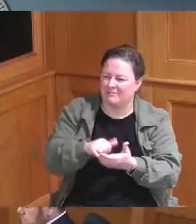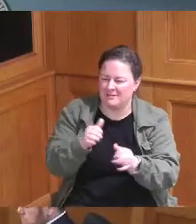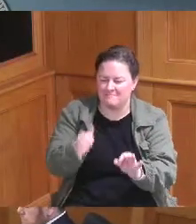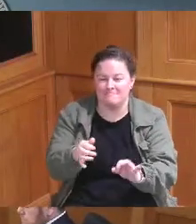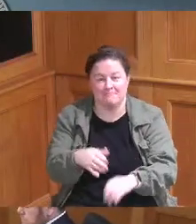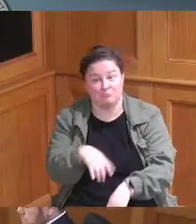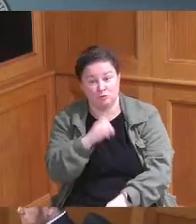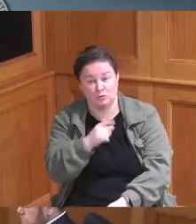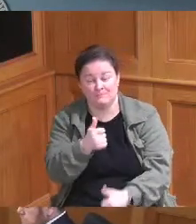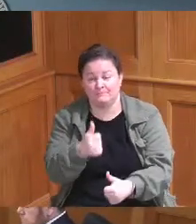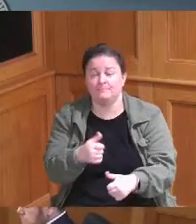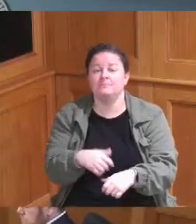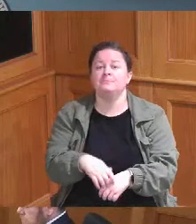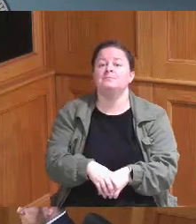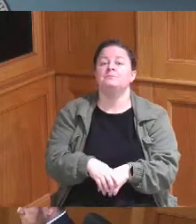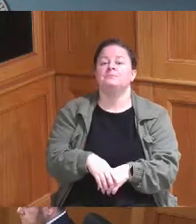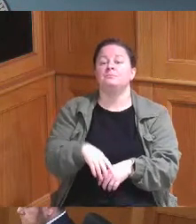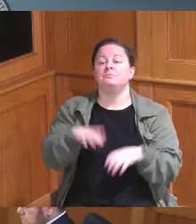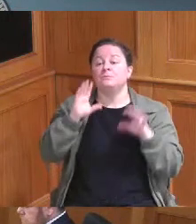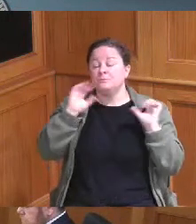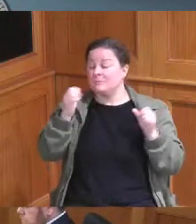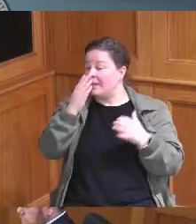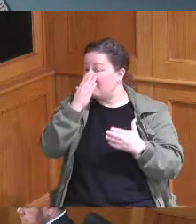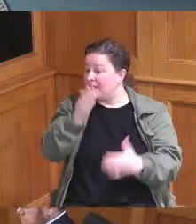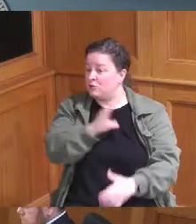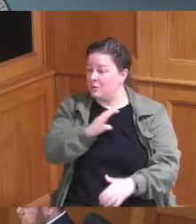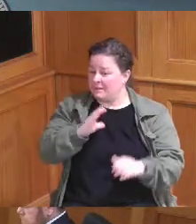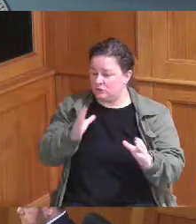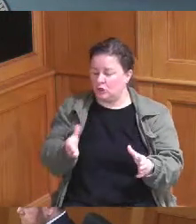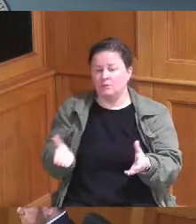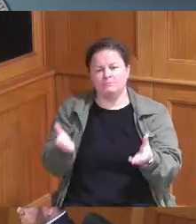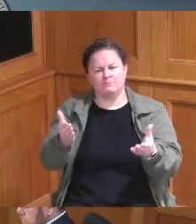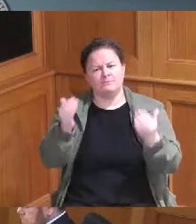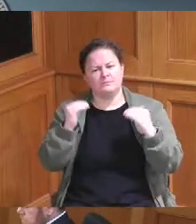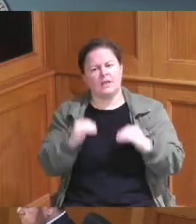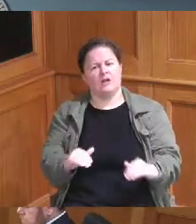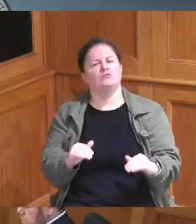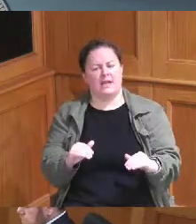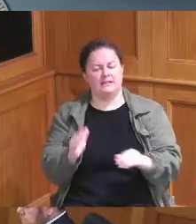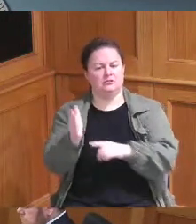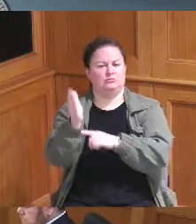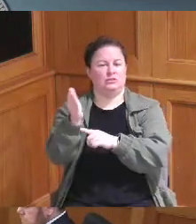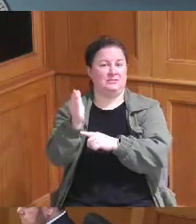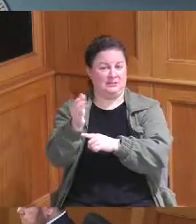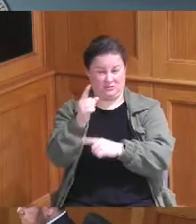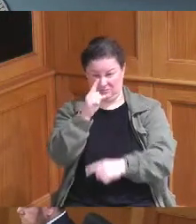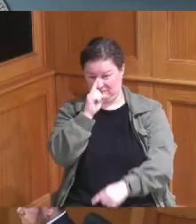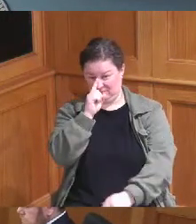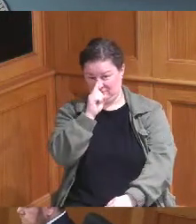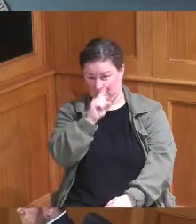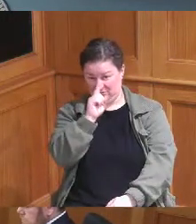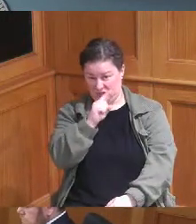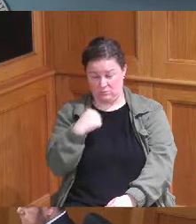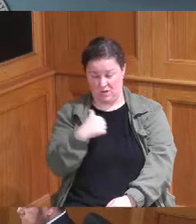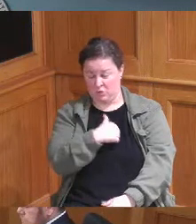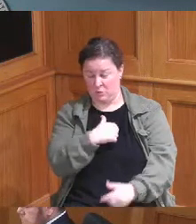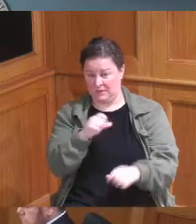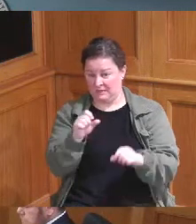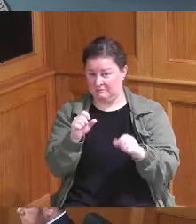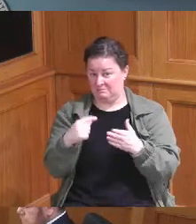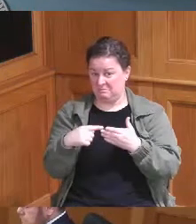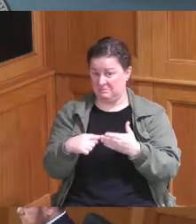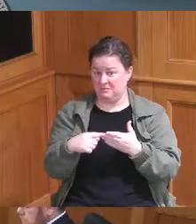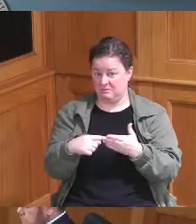Kesterman in our next presentation that we do with us can we talk about the what they call Long Covid